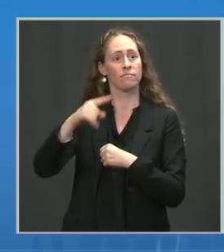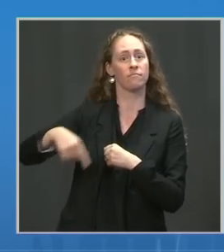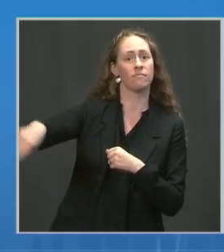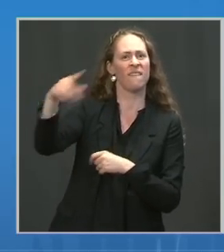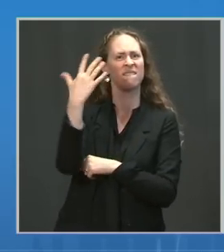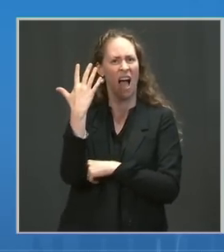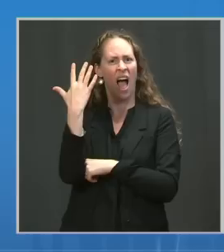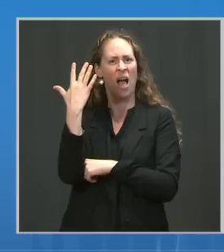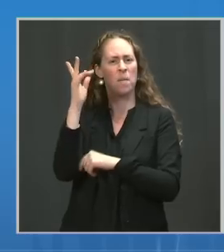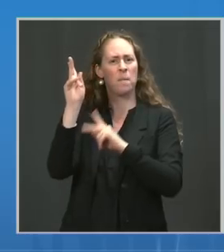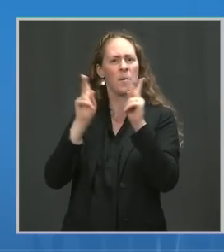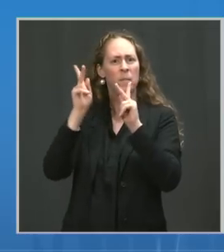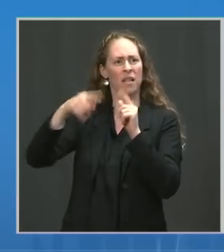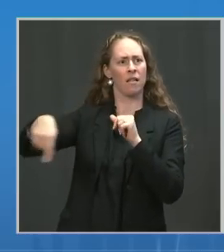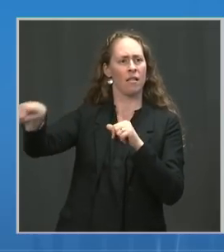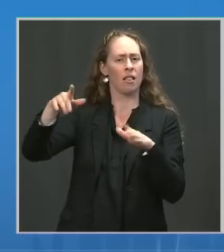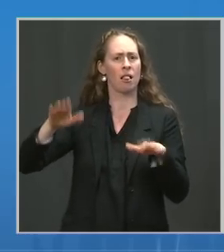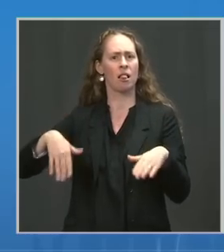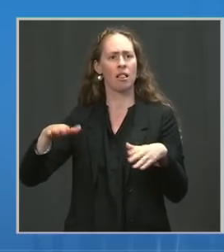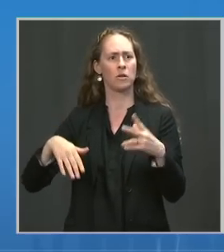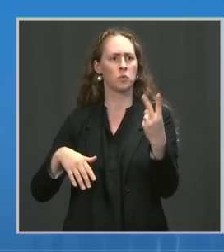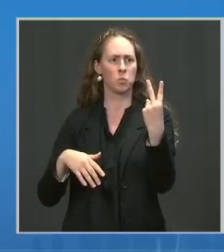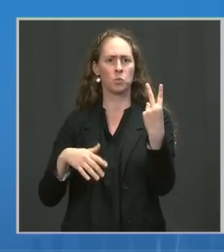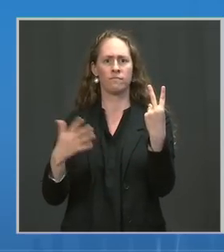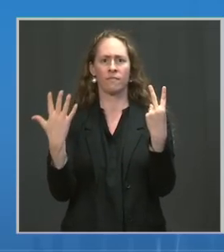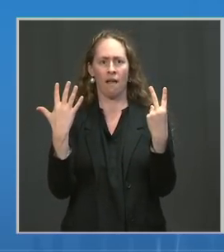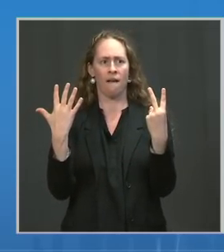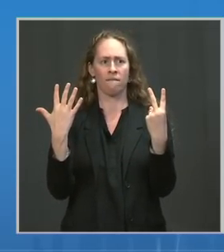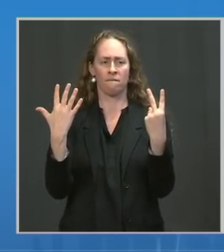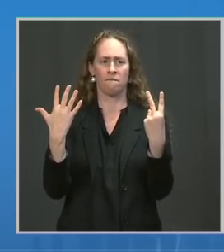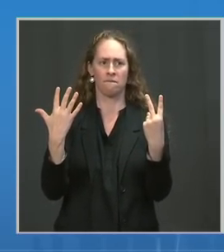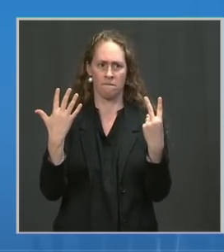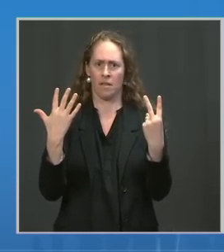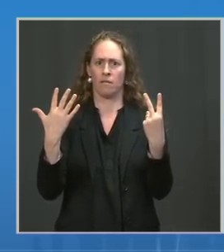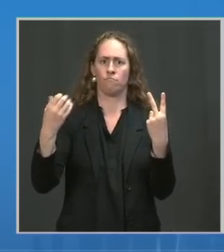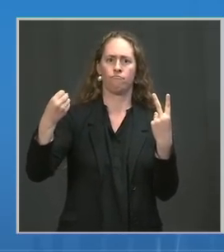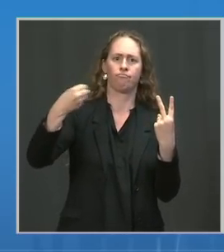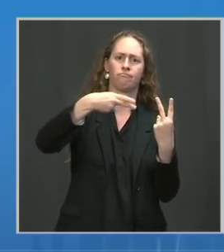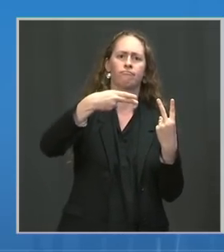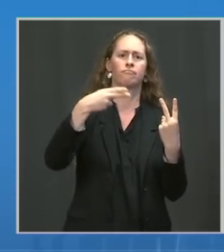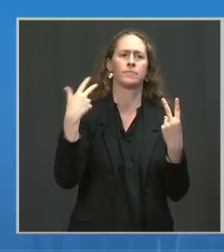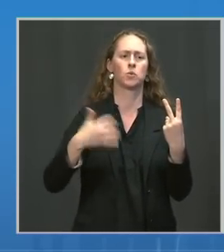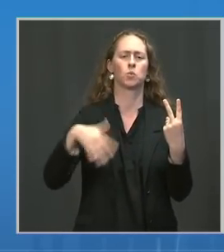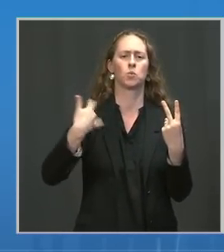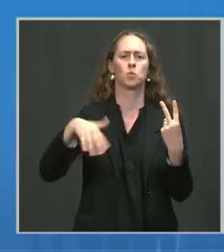more than twice as many as the original strain. Second, infections with the Delta variant